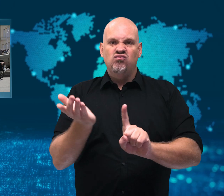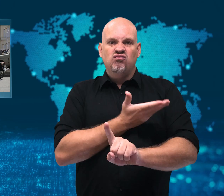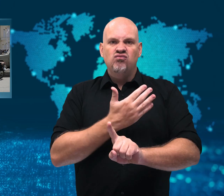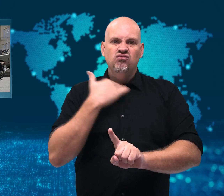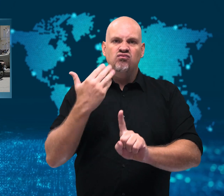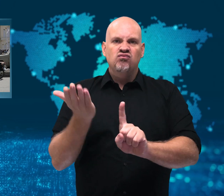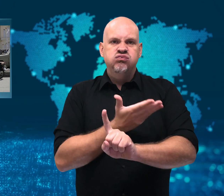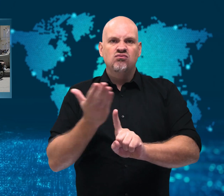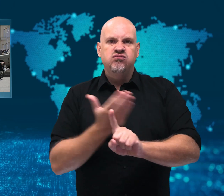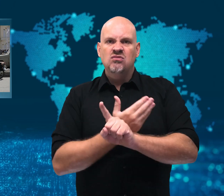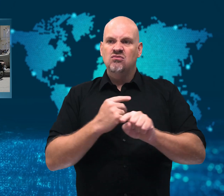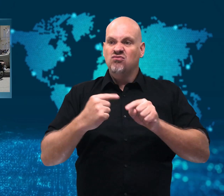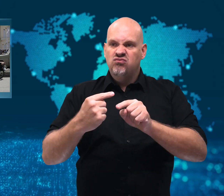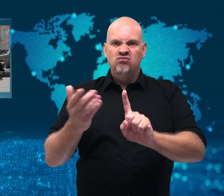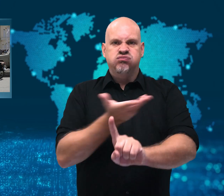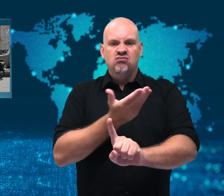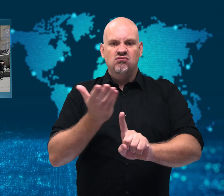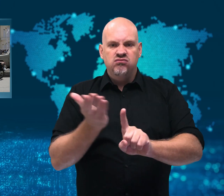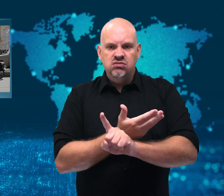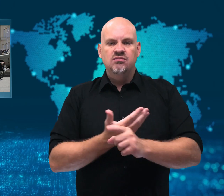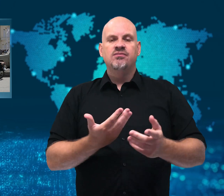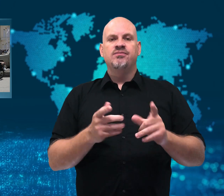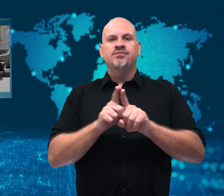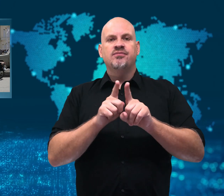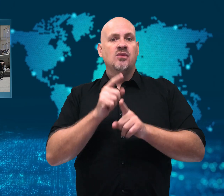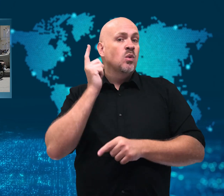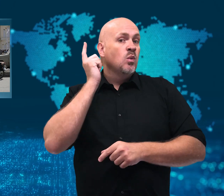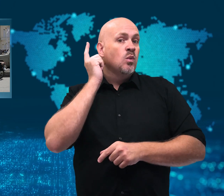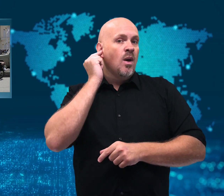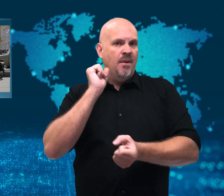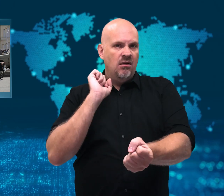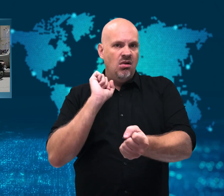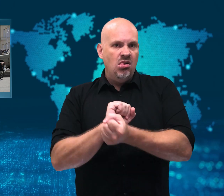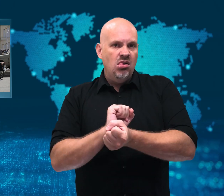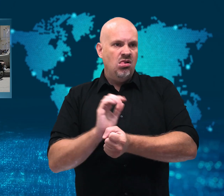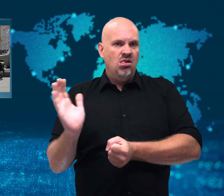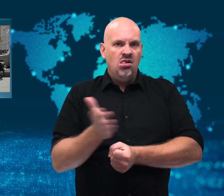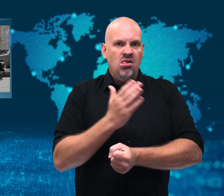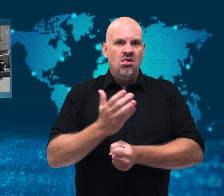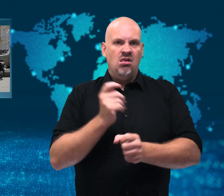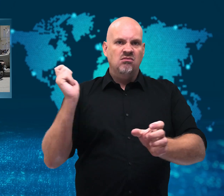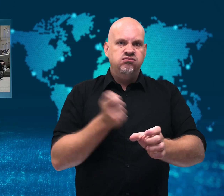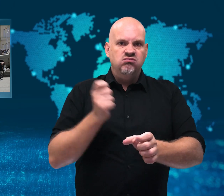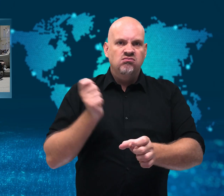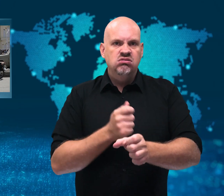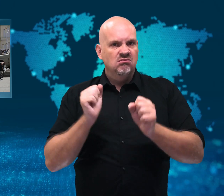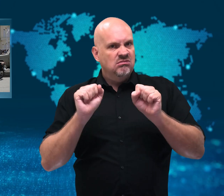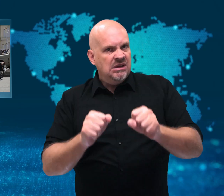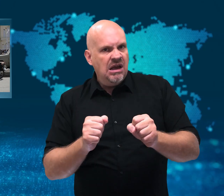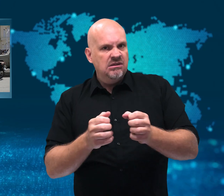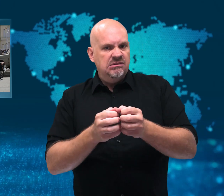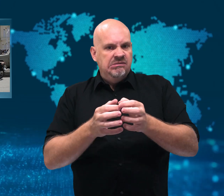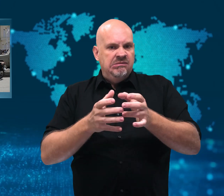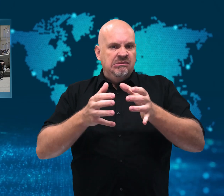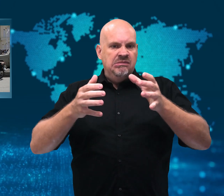Those laws could include revenge killings and enslavement of women.